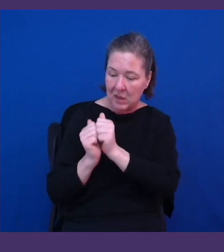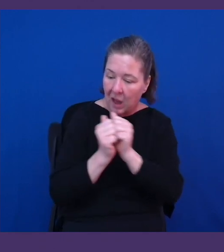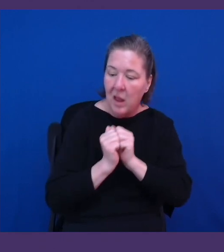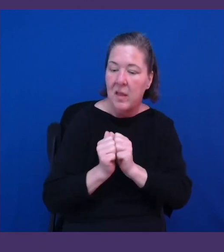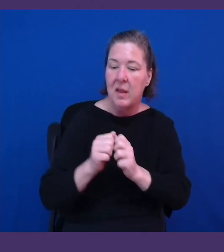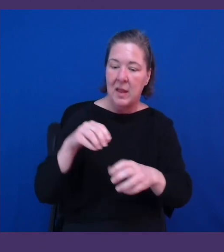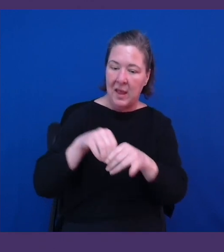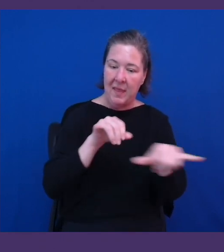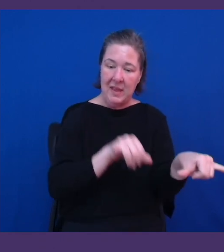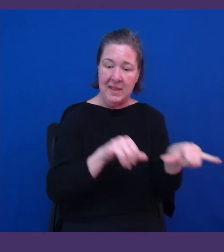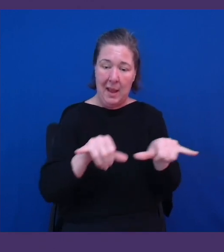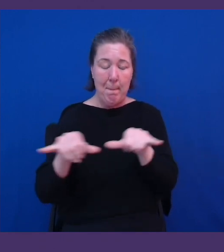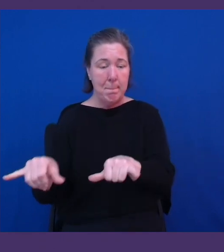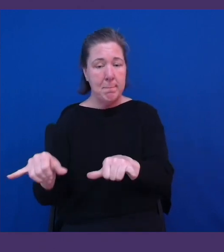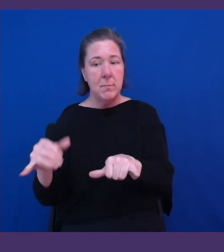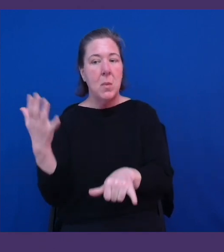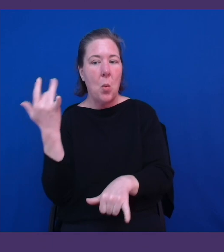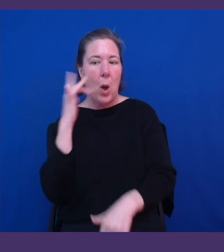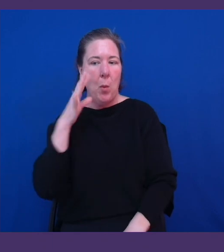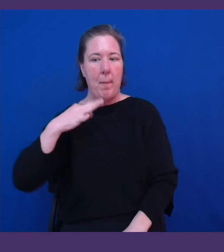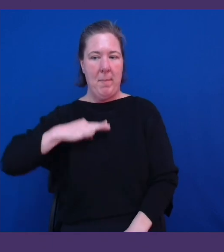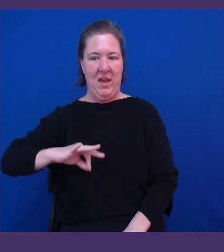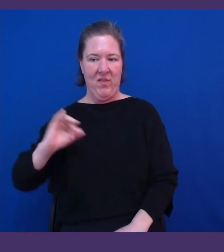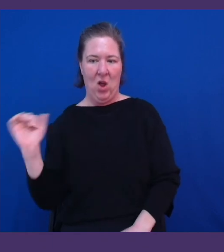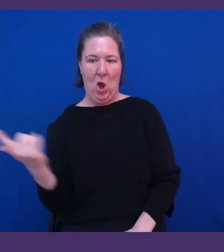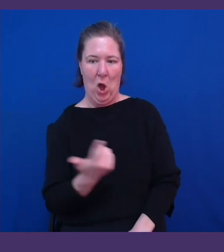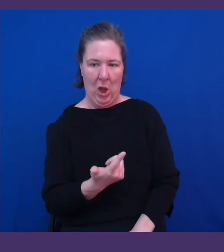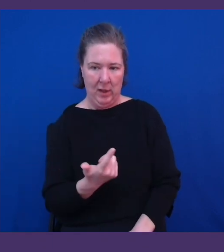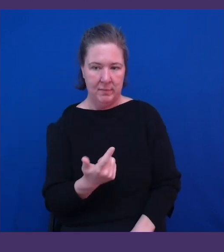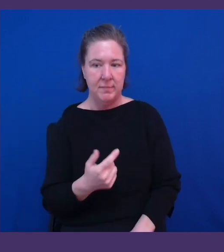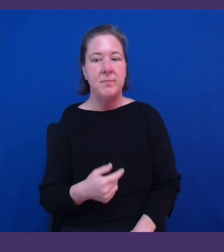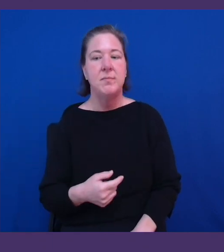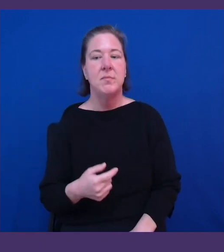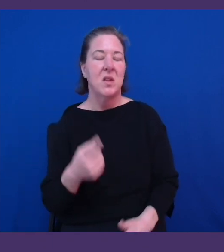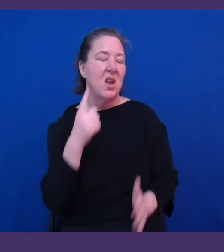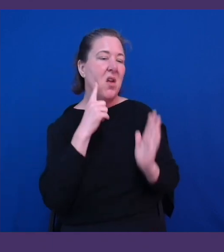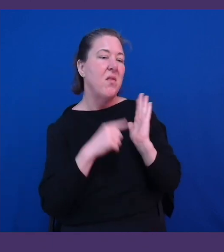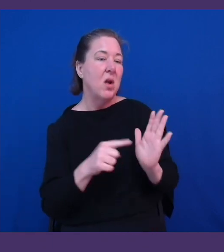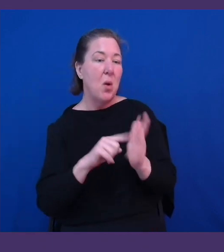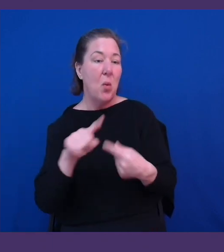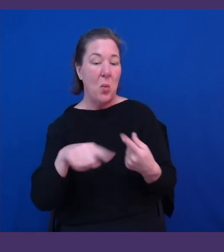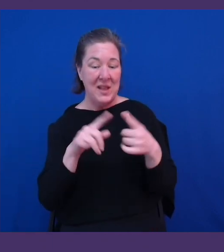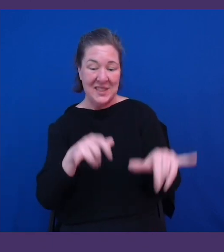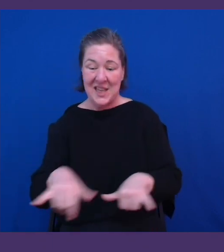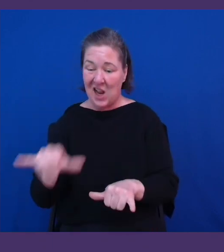because it will benefit us all." So, for example, when standards do not work